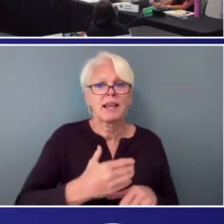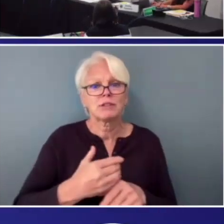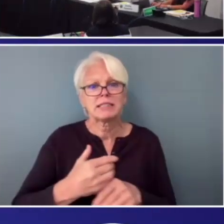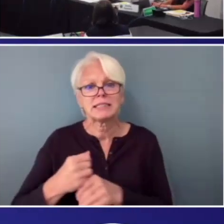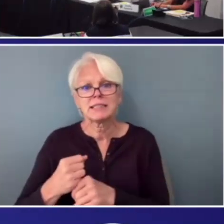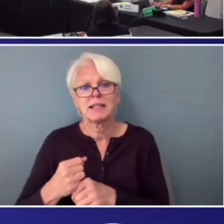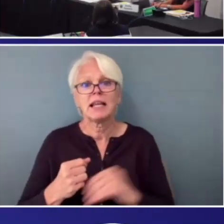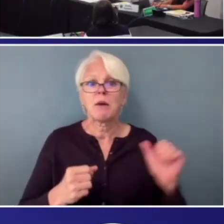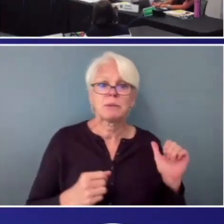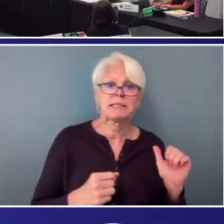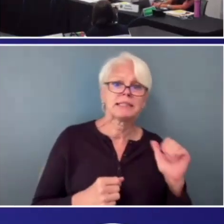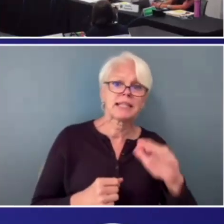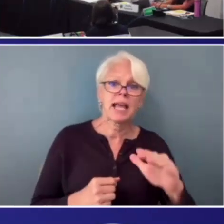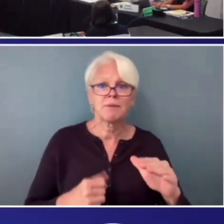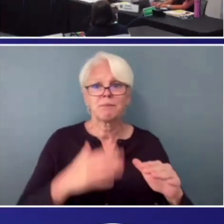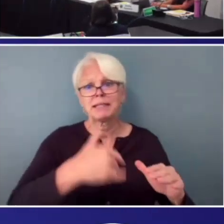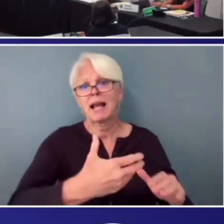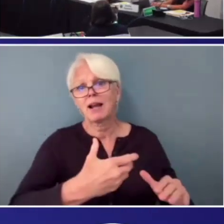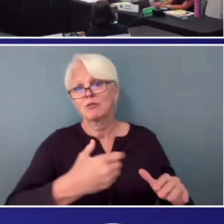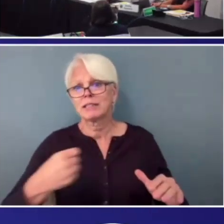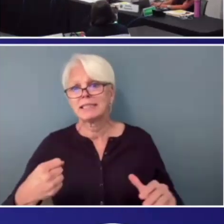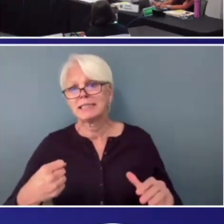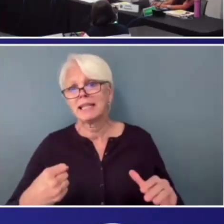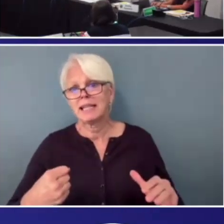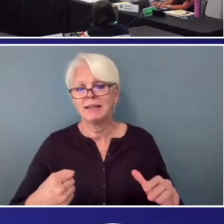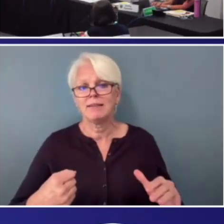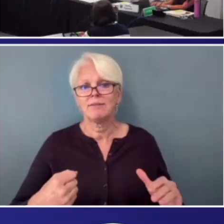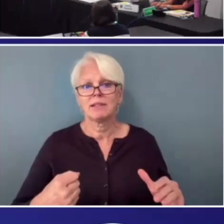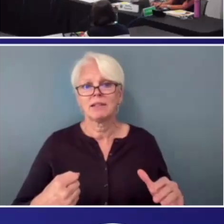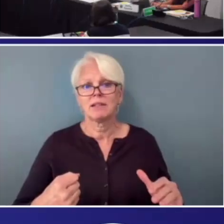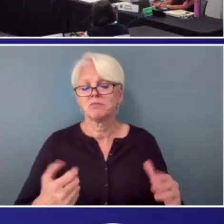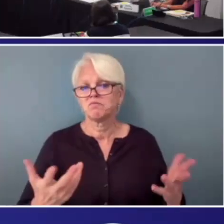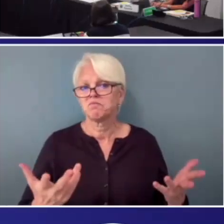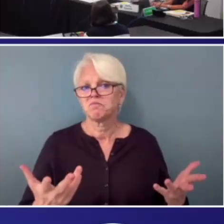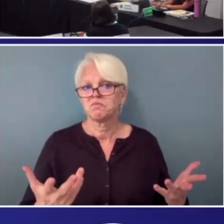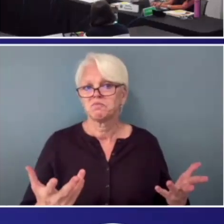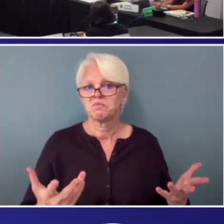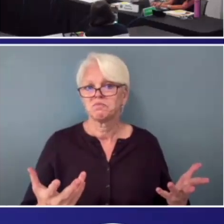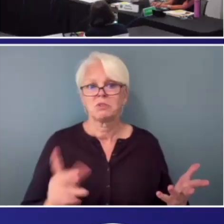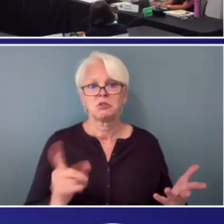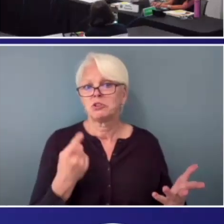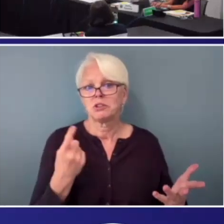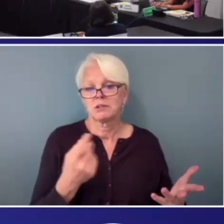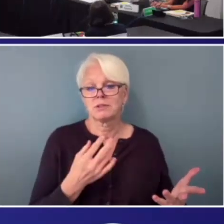already submitted? Just, just a question on that.